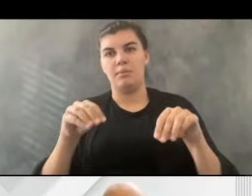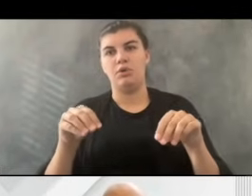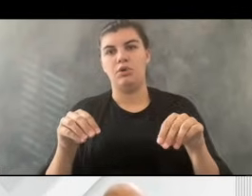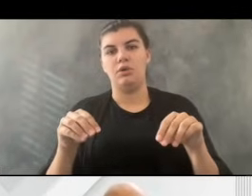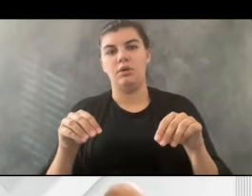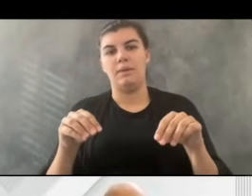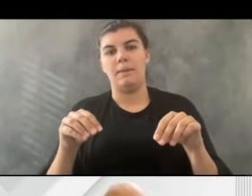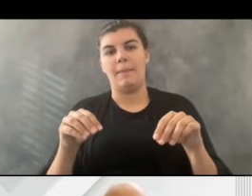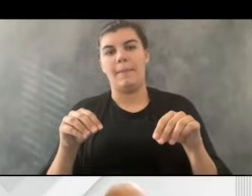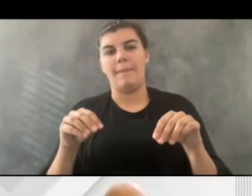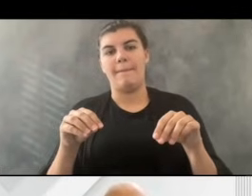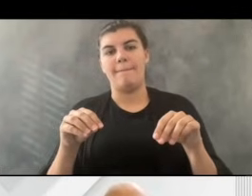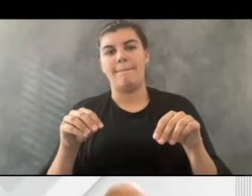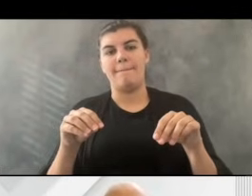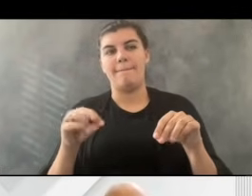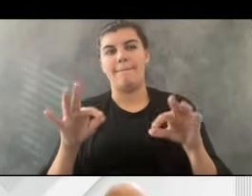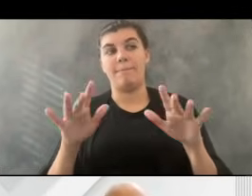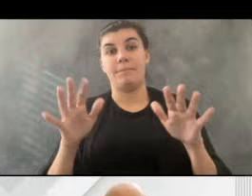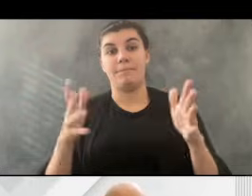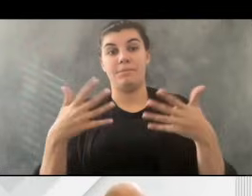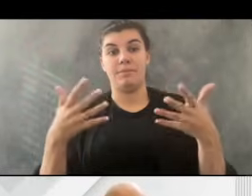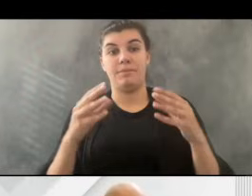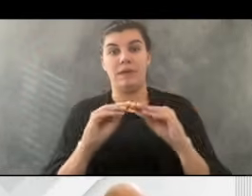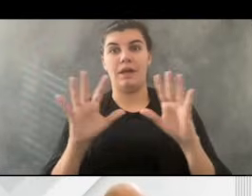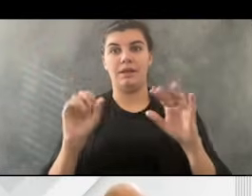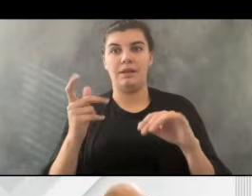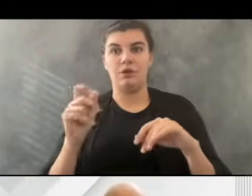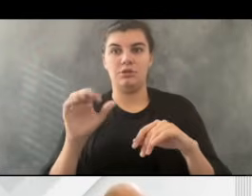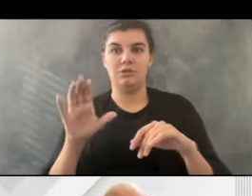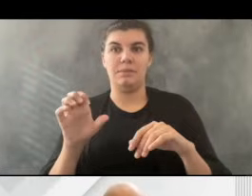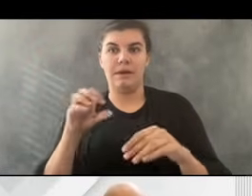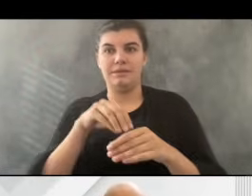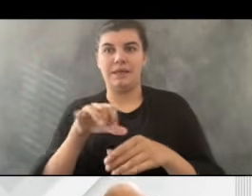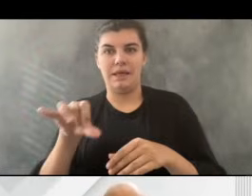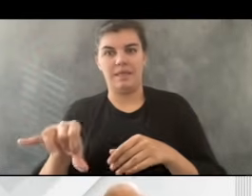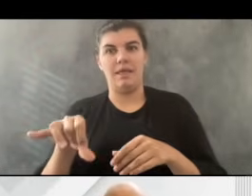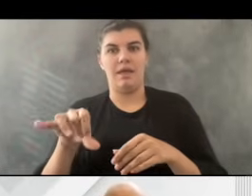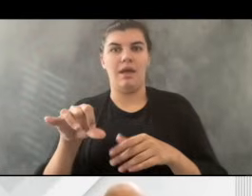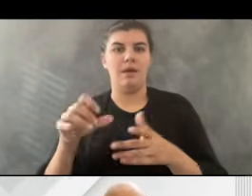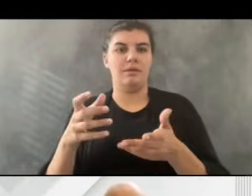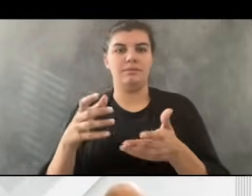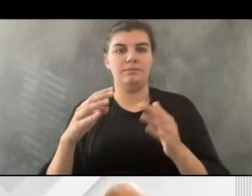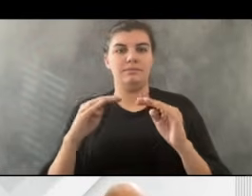a clear space on that sidewalk and not have to flatten it.